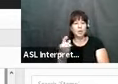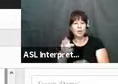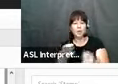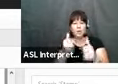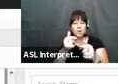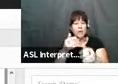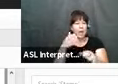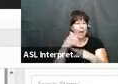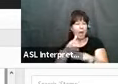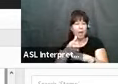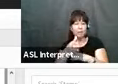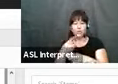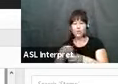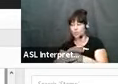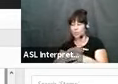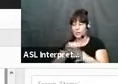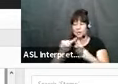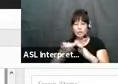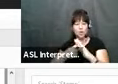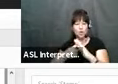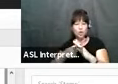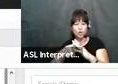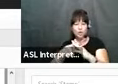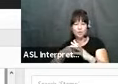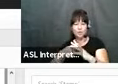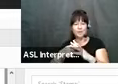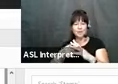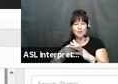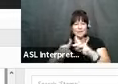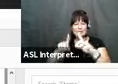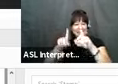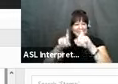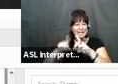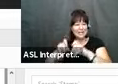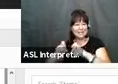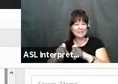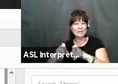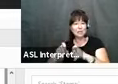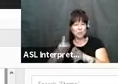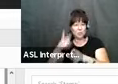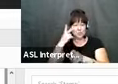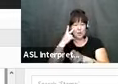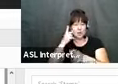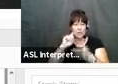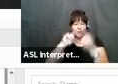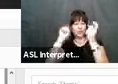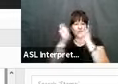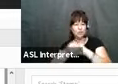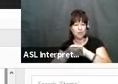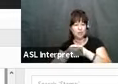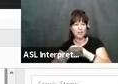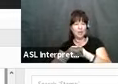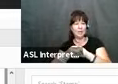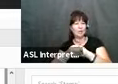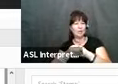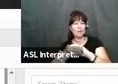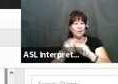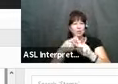testing in Latinex and we saw a shift from Latinex to white, non Hispanic. And because we've been testing in all the